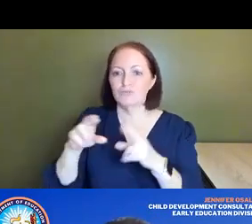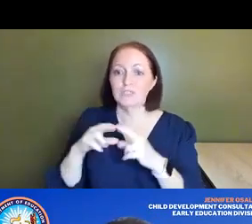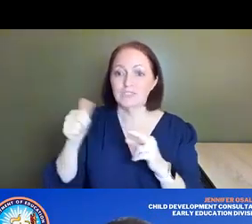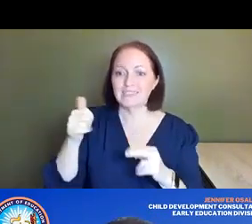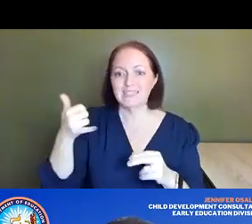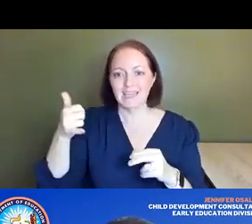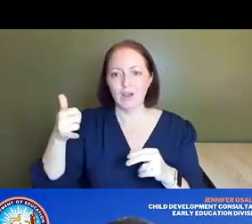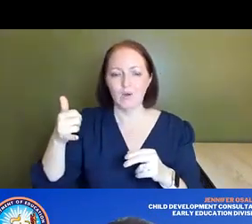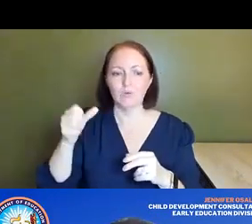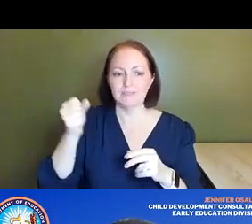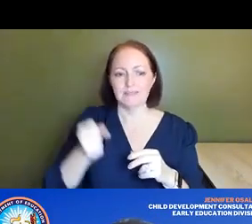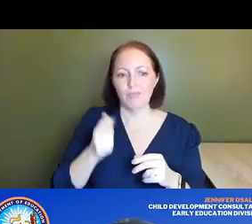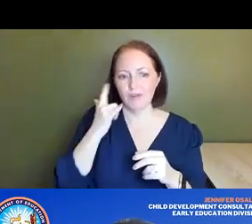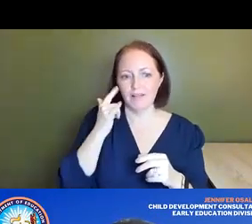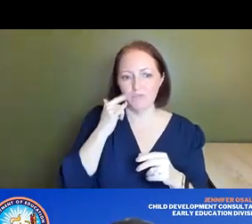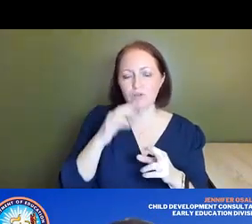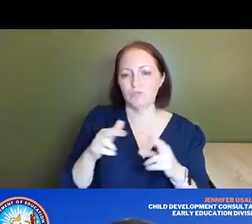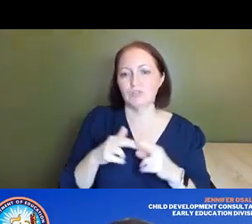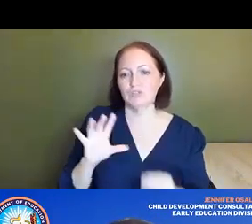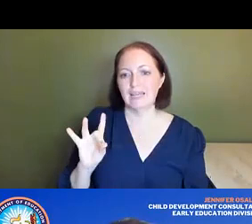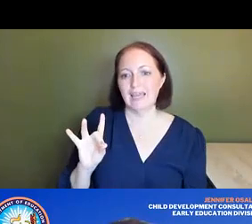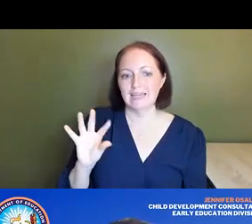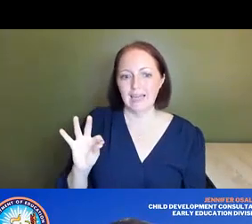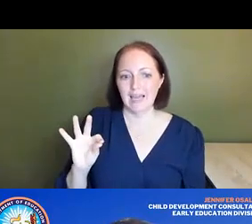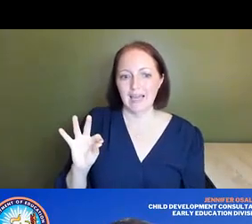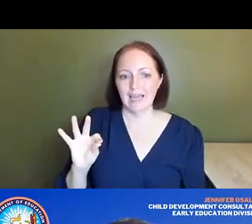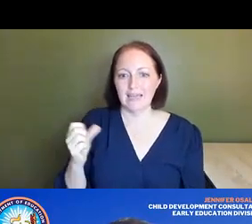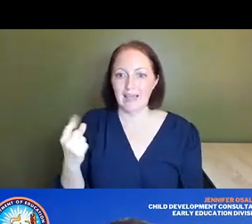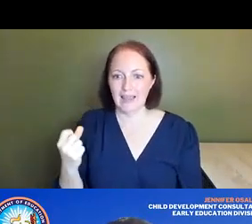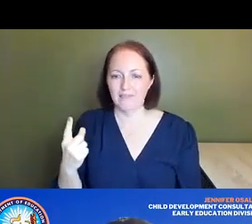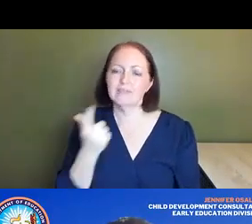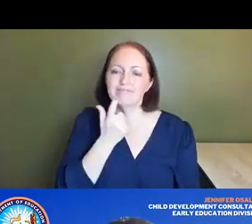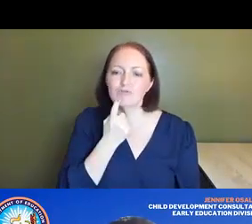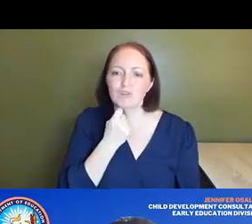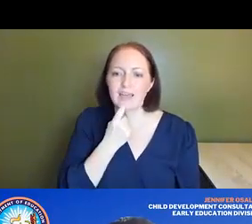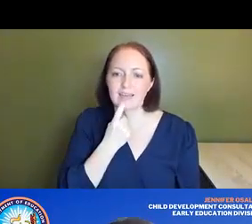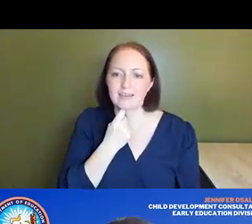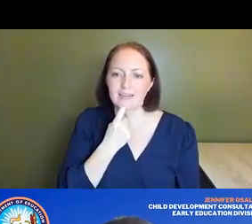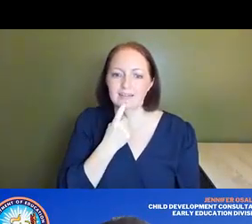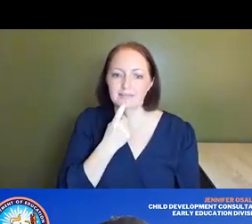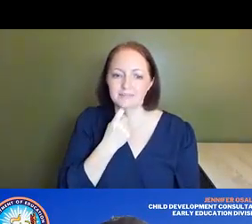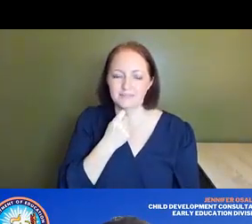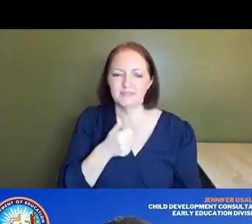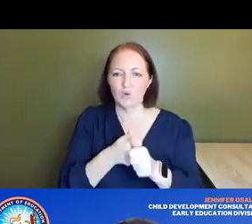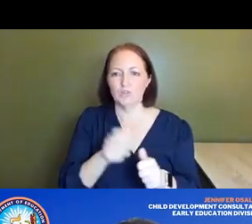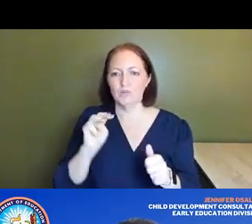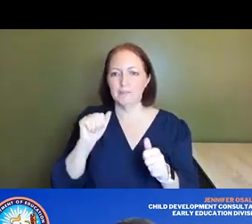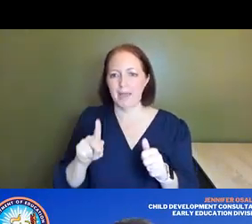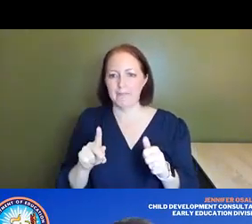And Southern California are Regions 8 9 and 11 in Red according to the map. Other options